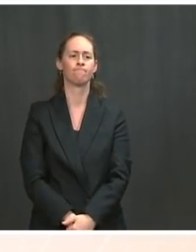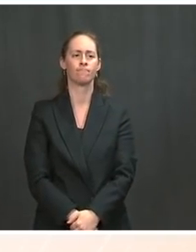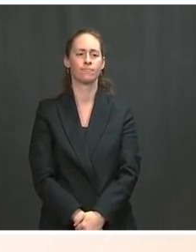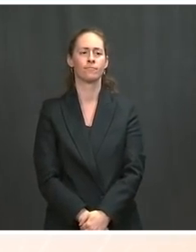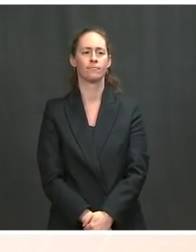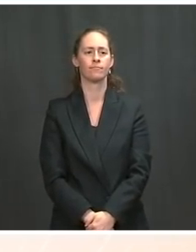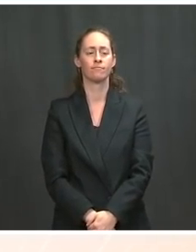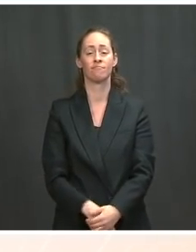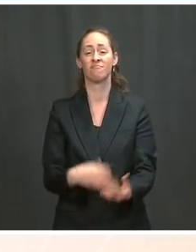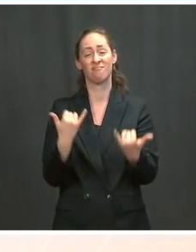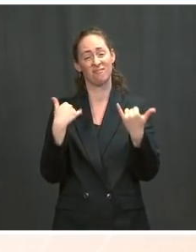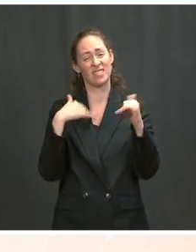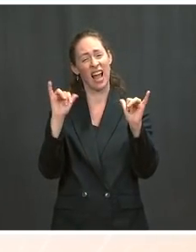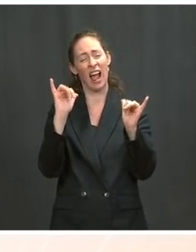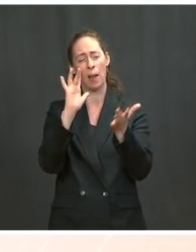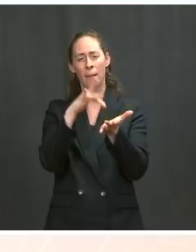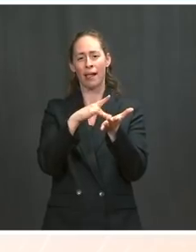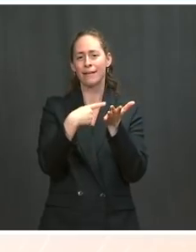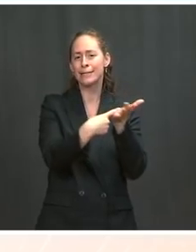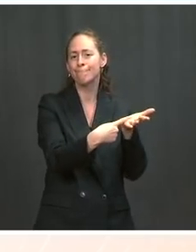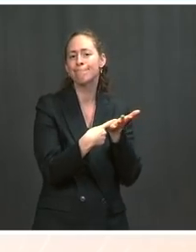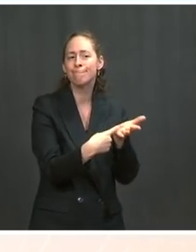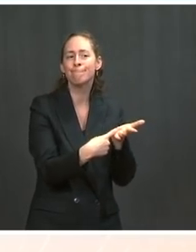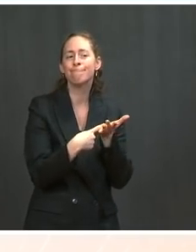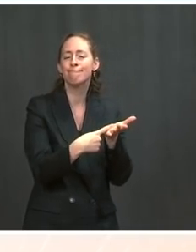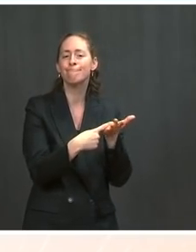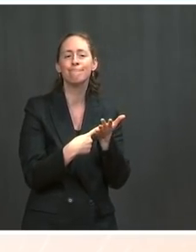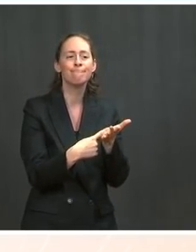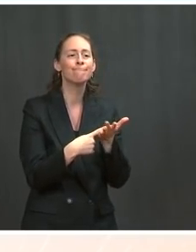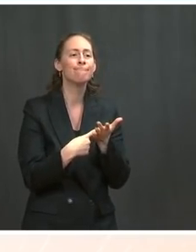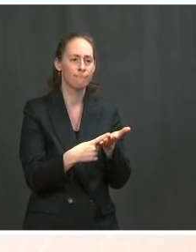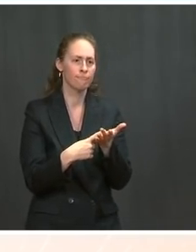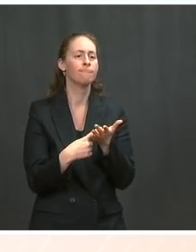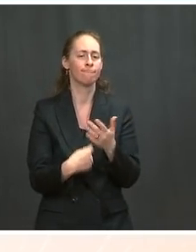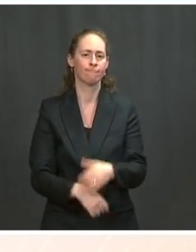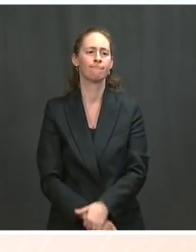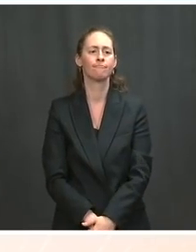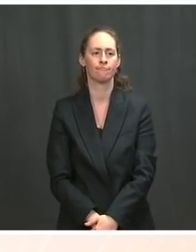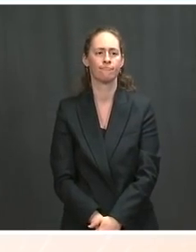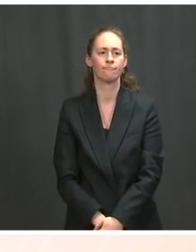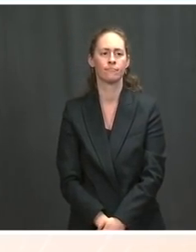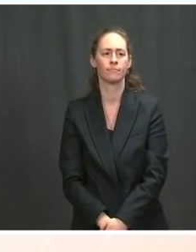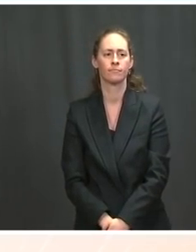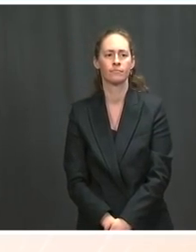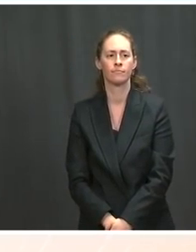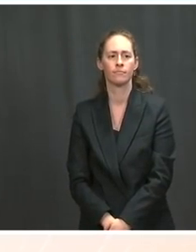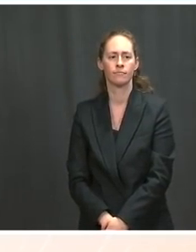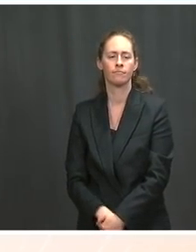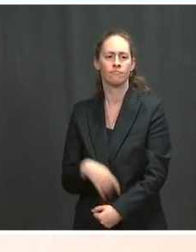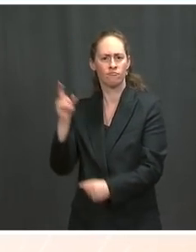And he's proposed ways to pay for it because he felt that was the responsible thing to do when he put out his ideas to the public. Go ahead, David.